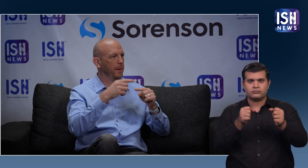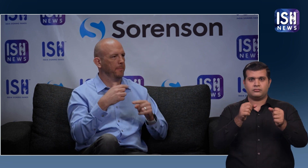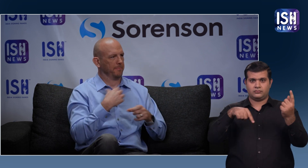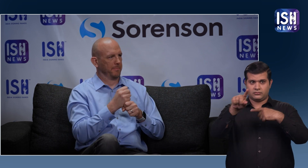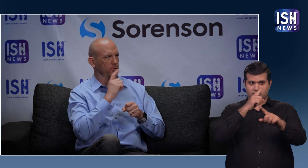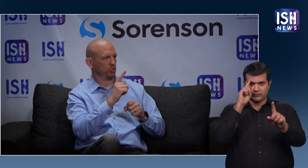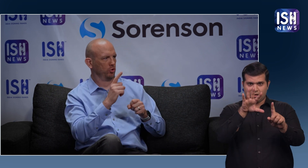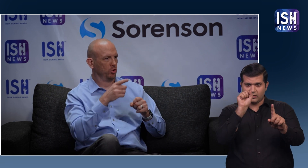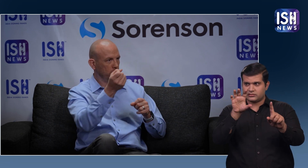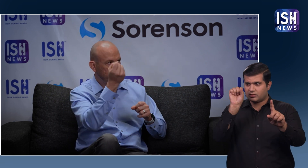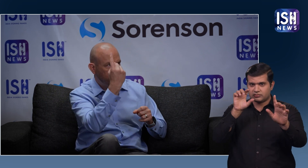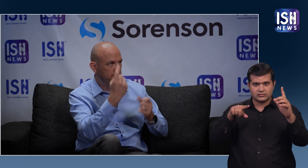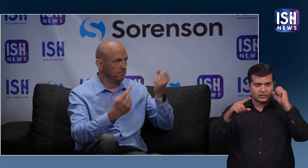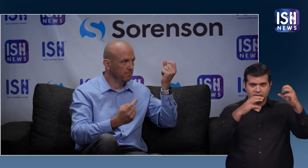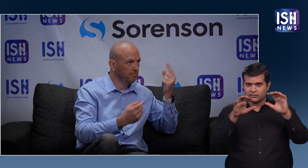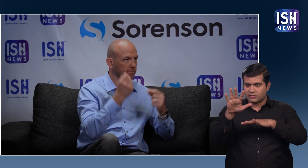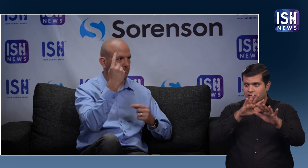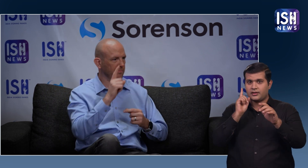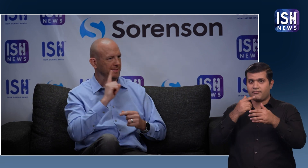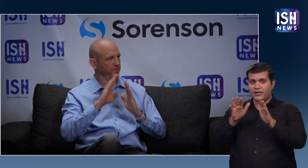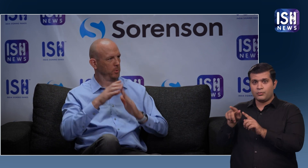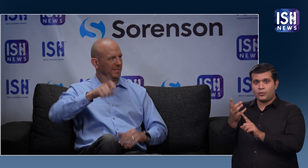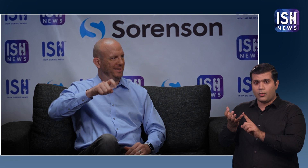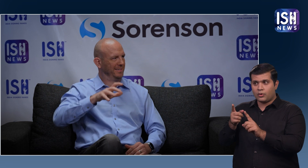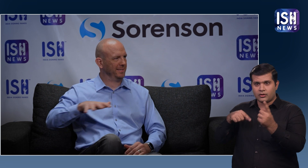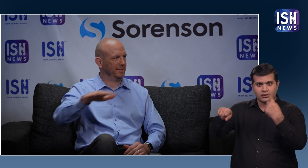I make sure everyone understands the needs of the Deaf Community.